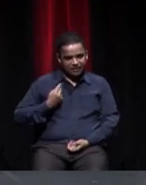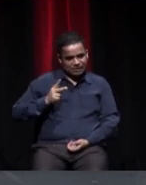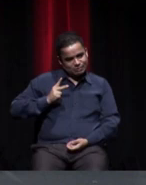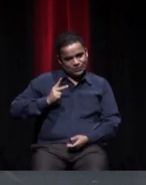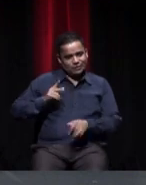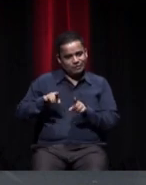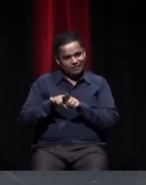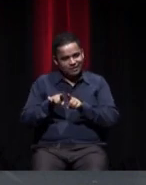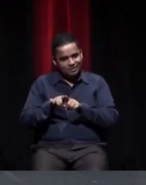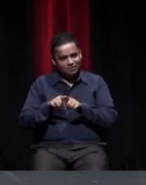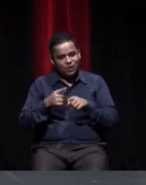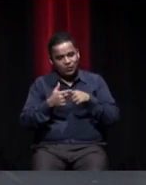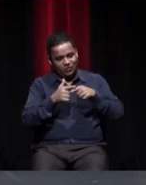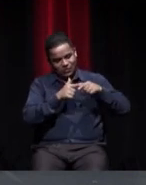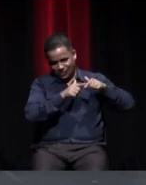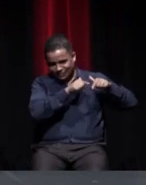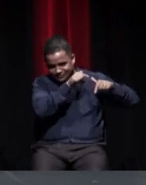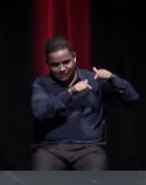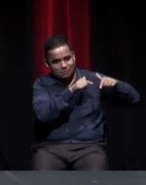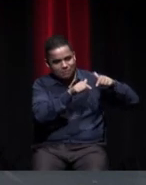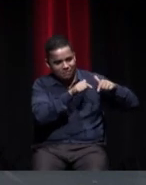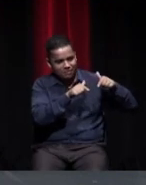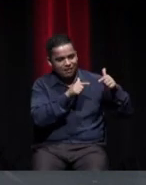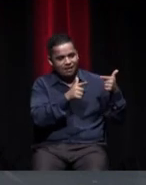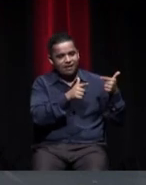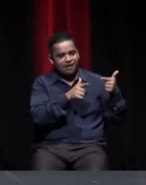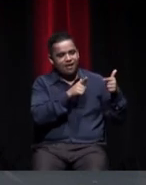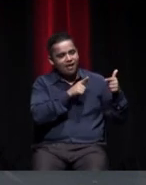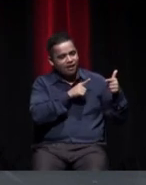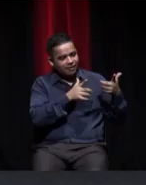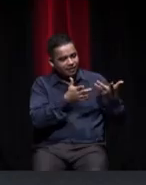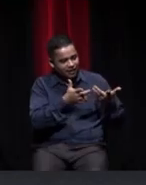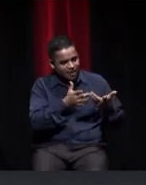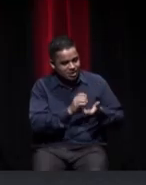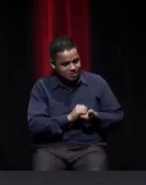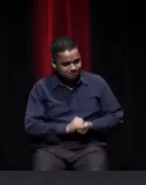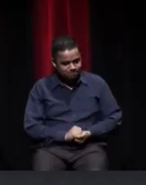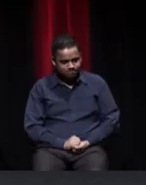since work starts demanding that